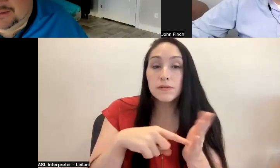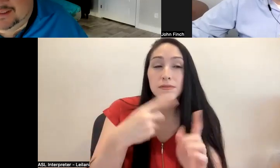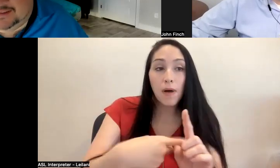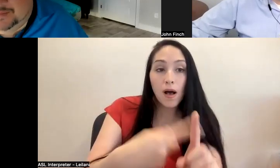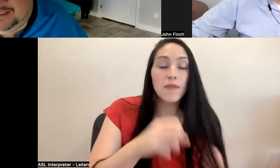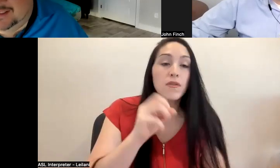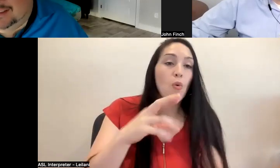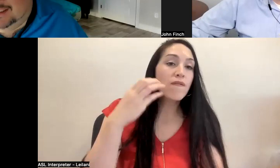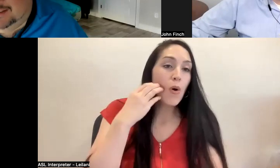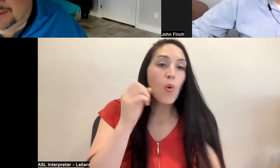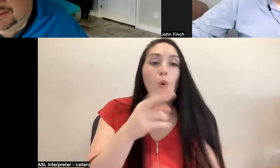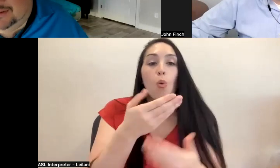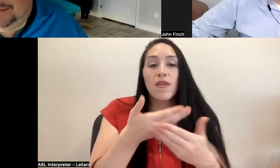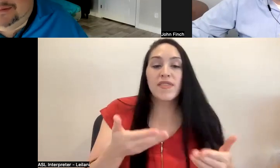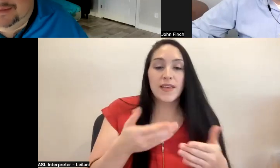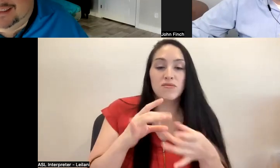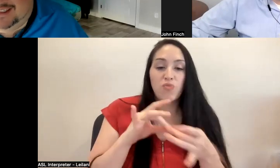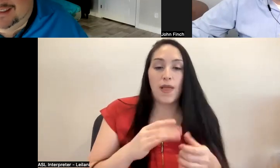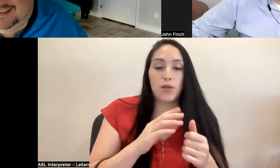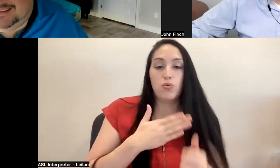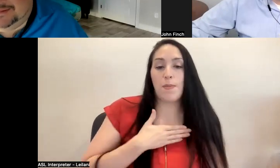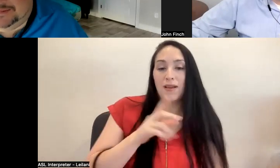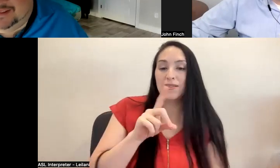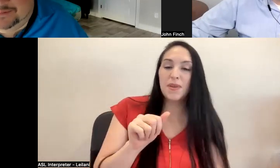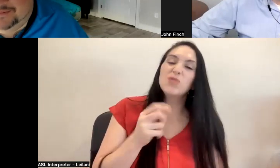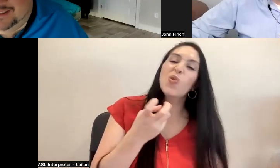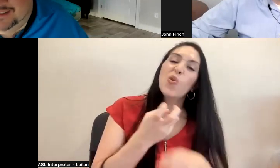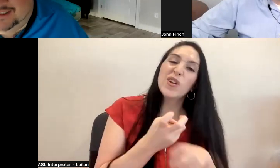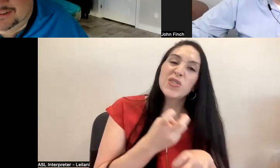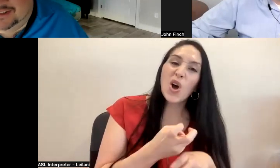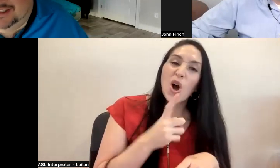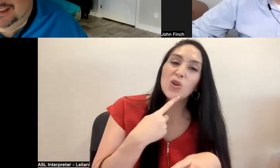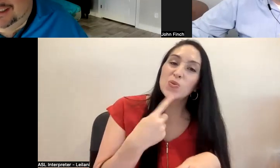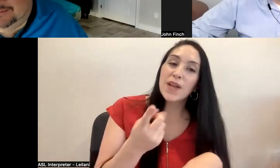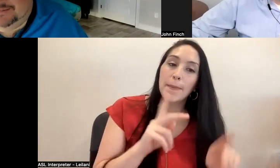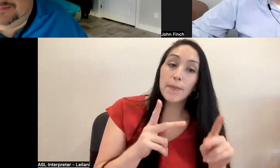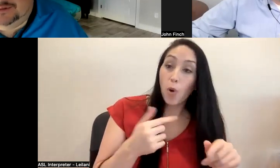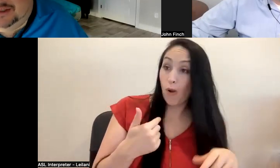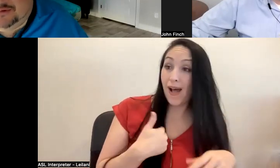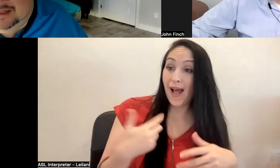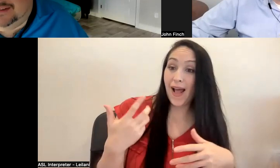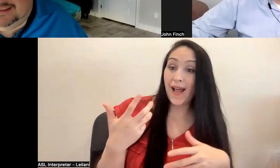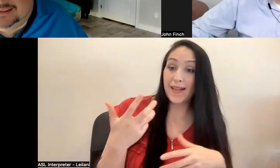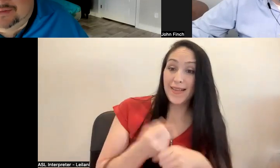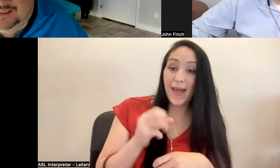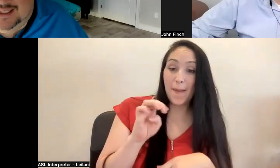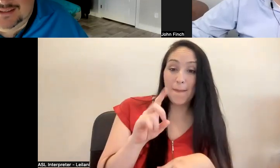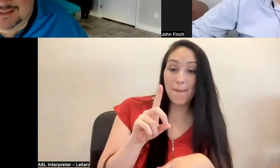or tell somebody. 11:29:05 You know I'm on Medicaid, and I'm spending my money on, you know. 11:29:09 Travel and stuff like that. It's